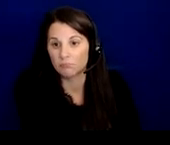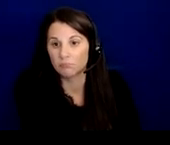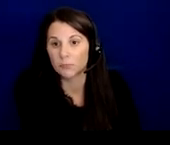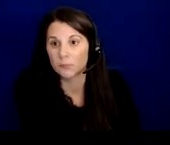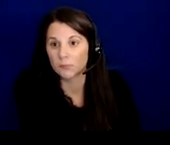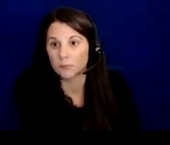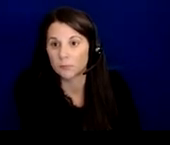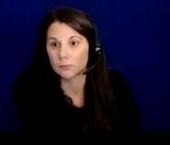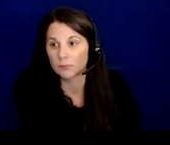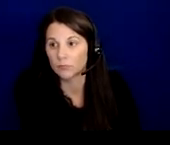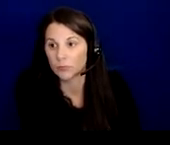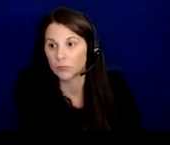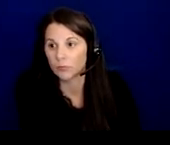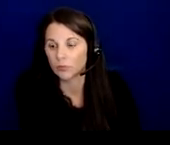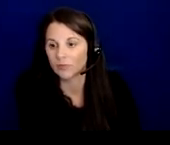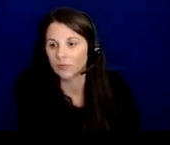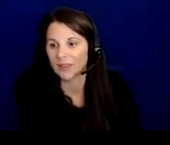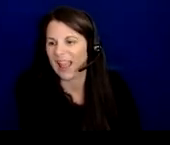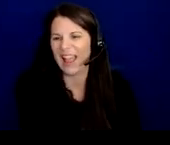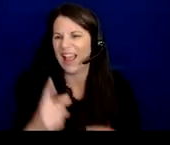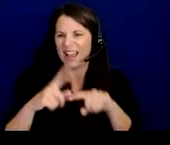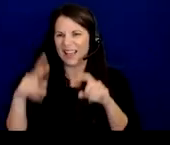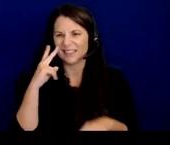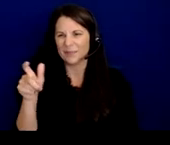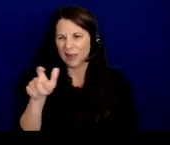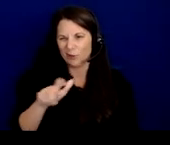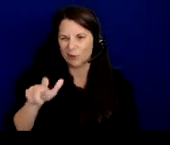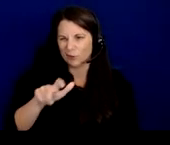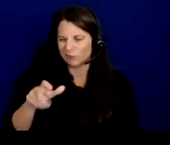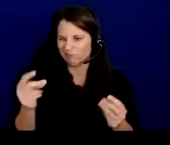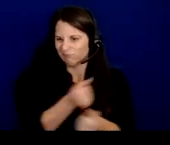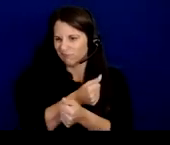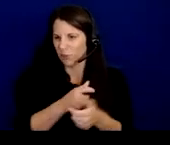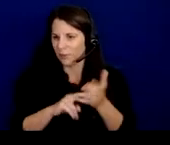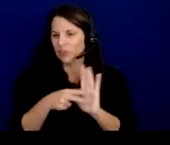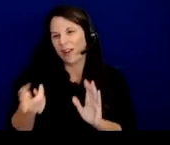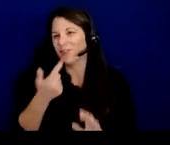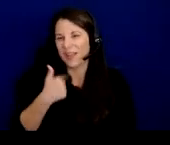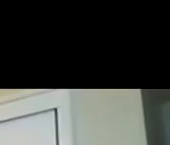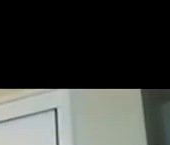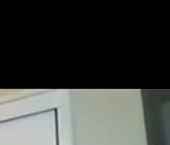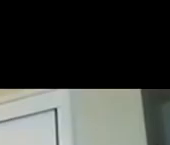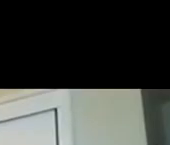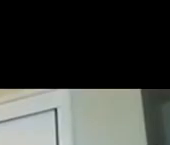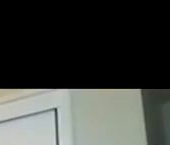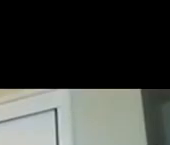I can't see my cursor anymore, so you're just going to have to shout at me. I think. Go ahead.